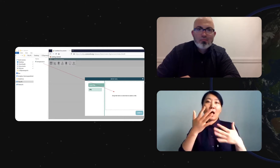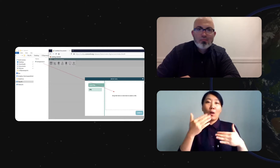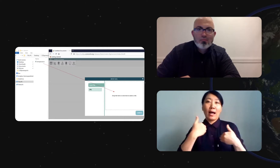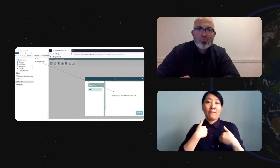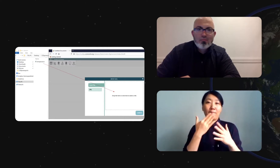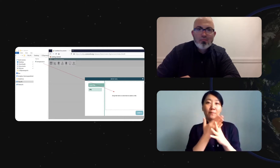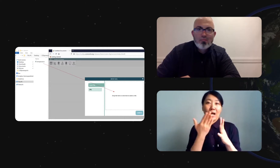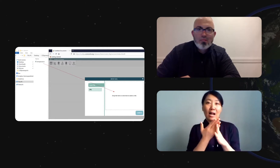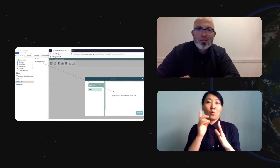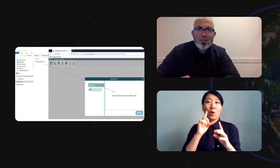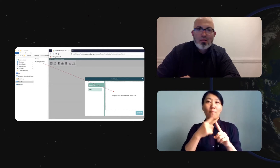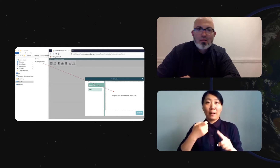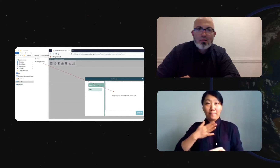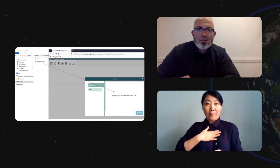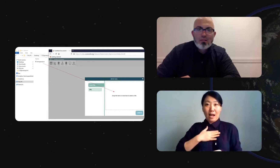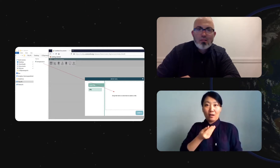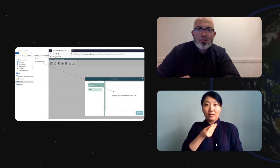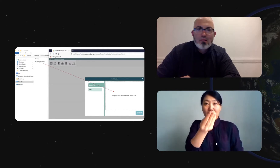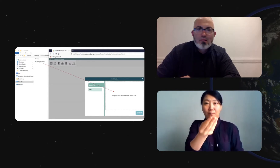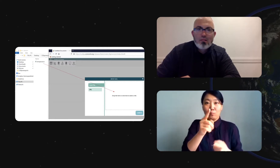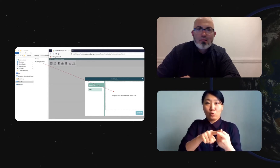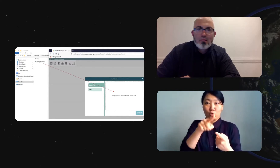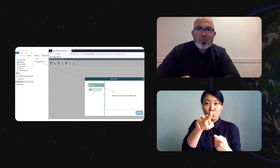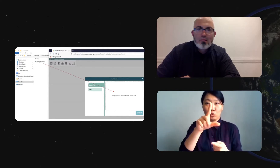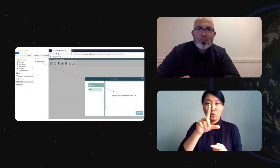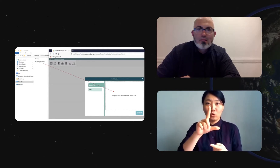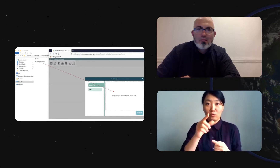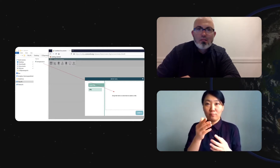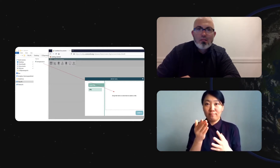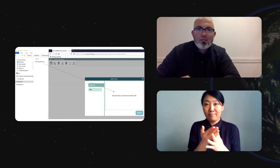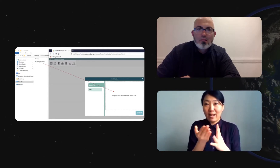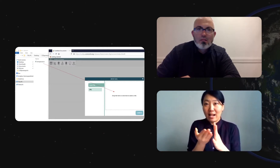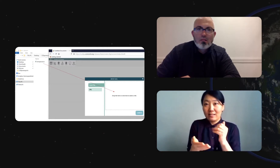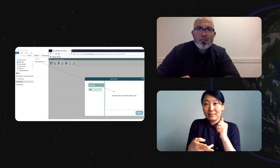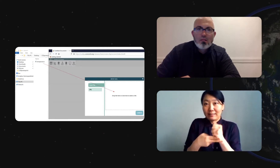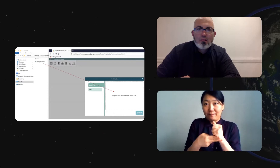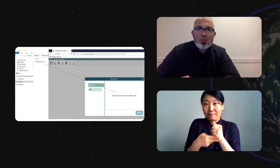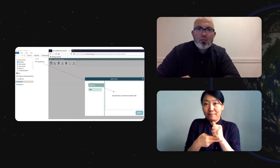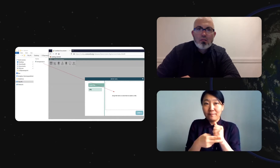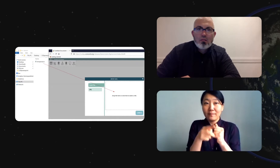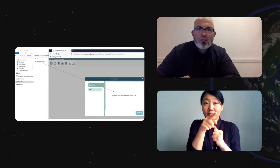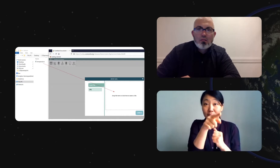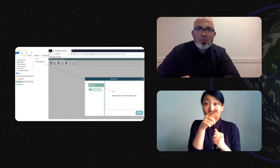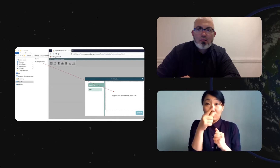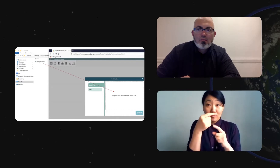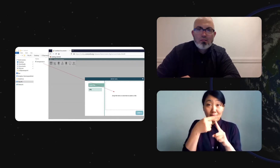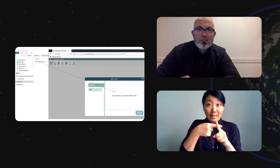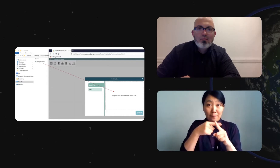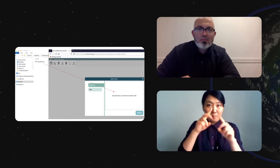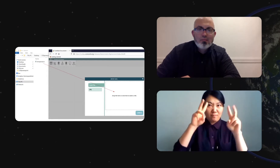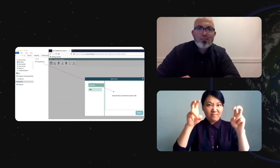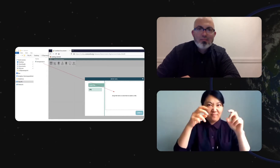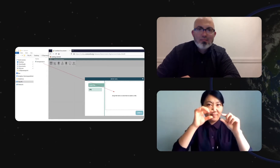Those are the files you have available on your computer to import and use.